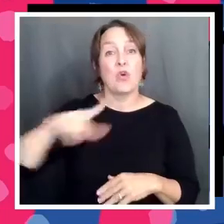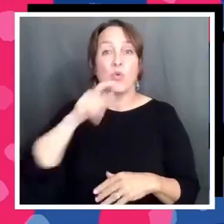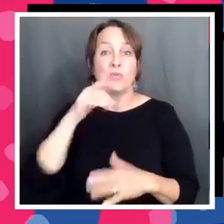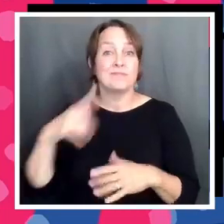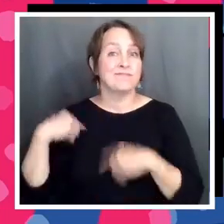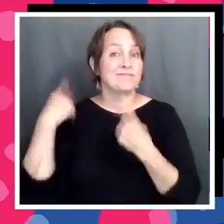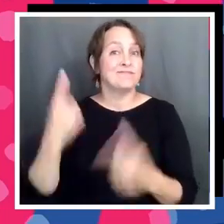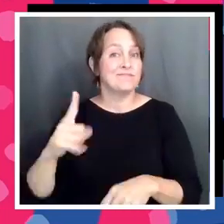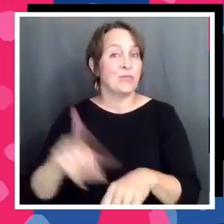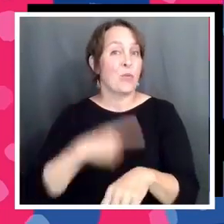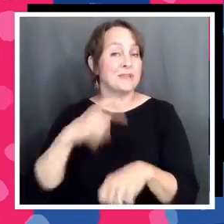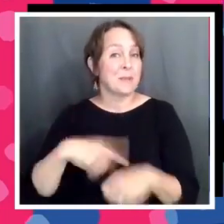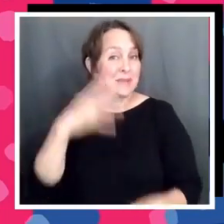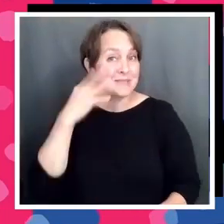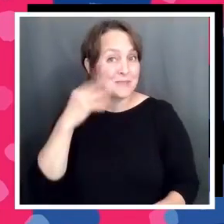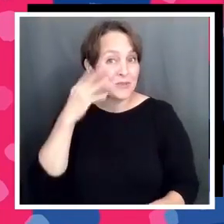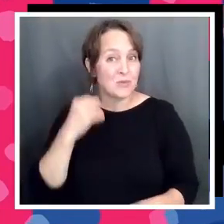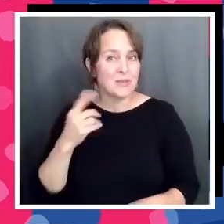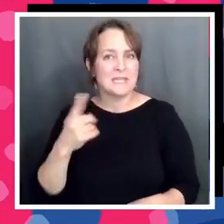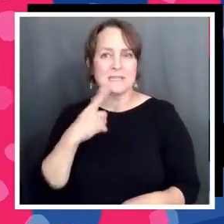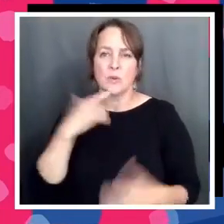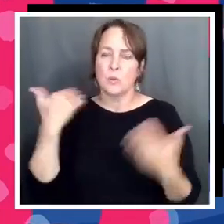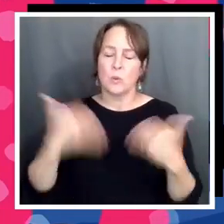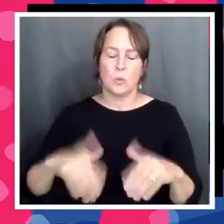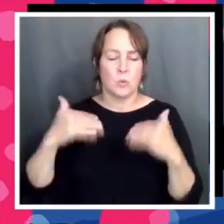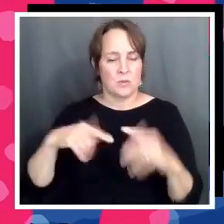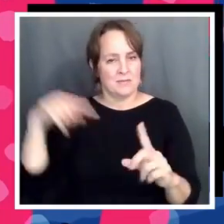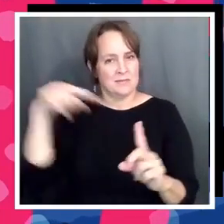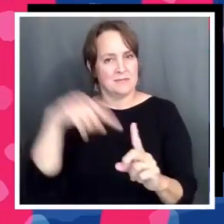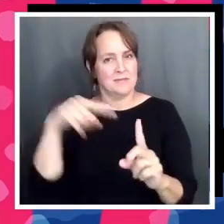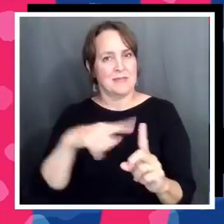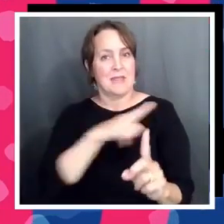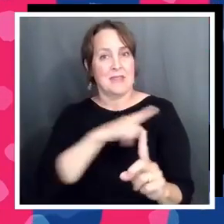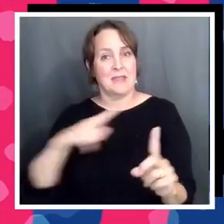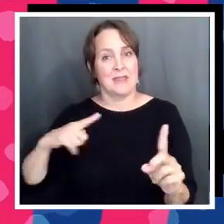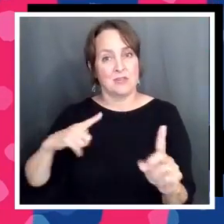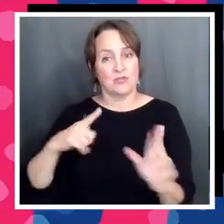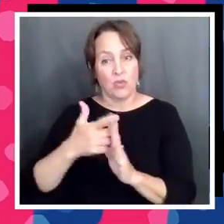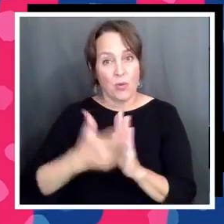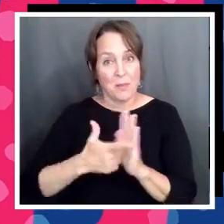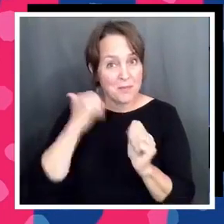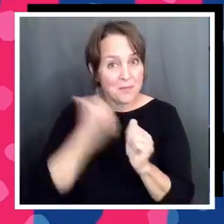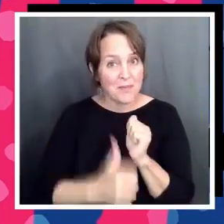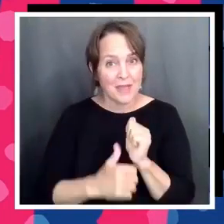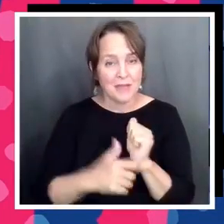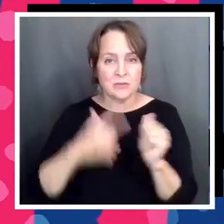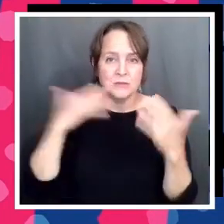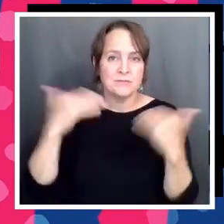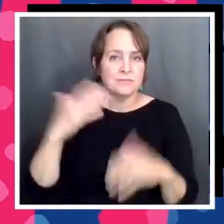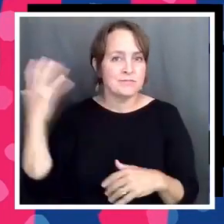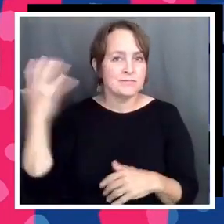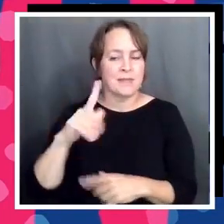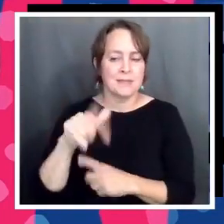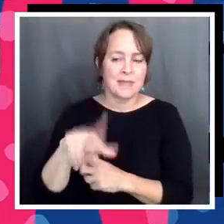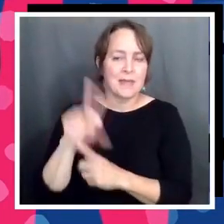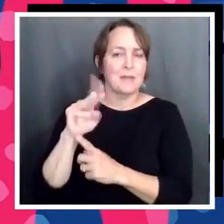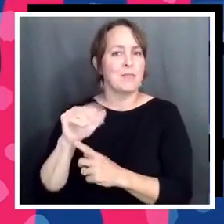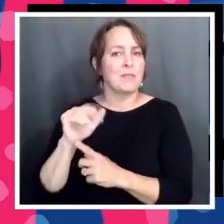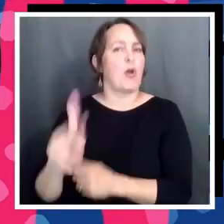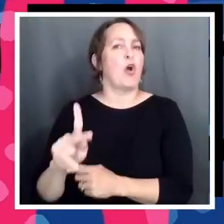I'VE SPOKEN TO MANY OF OUR SENATE COLLEAGUES AND MY